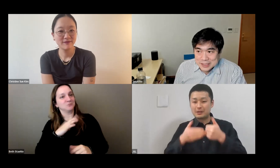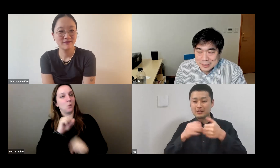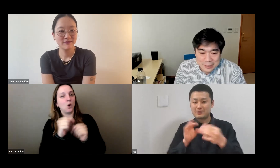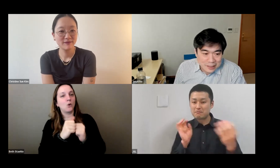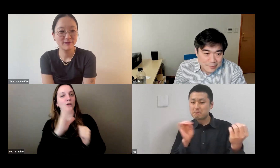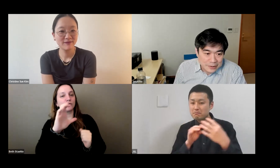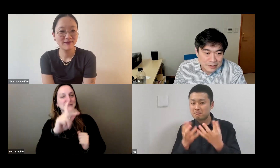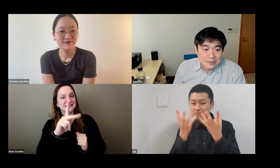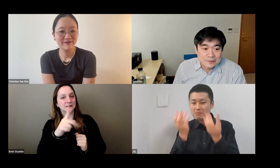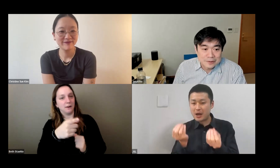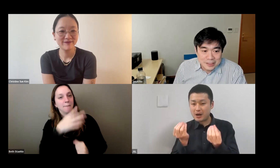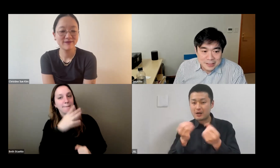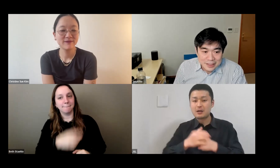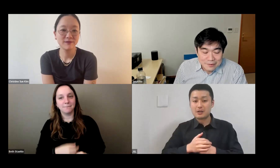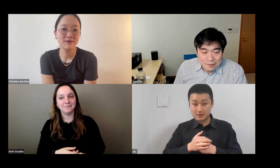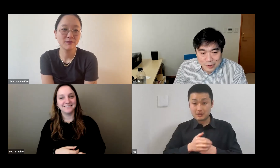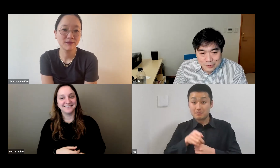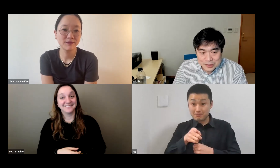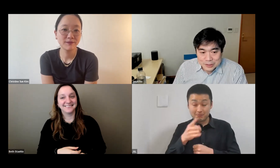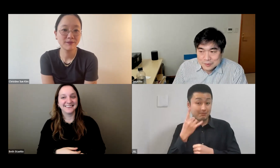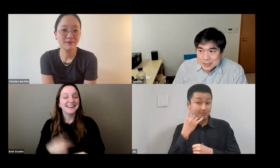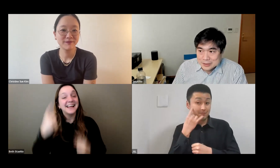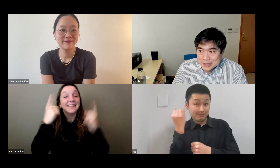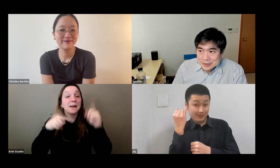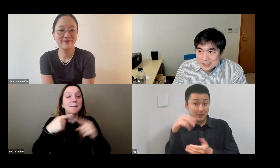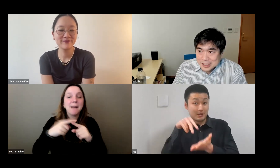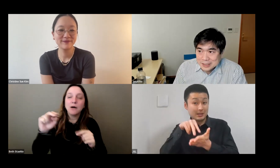in thinking about neurodiversity for our own children as well as society.